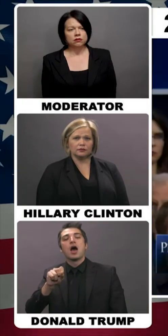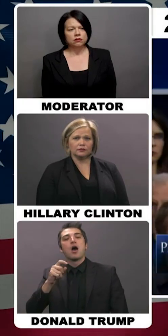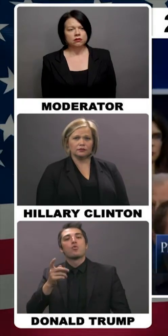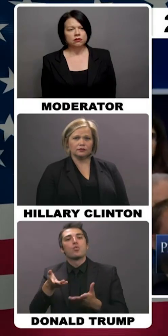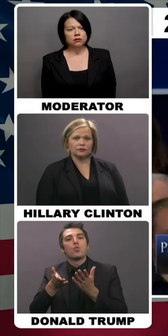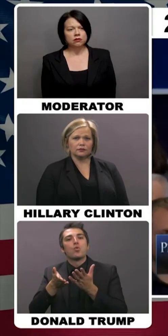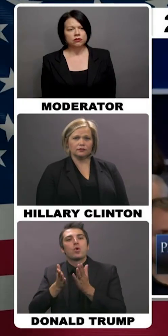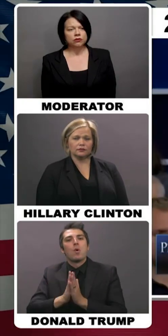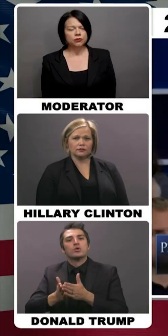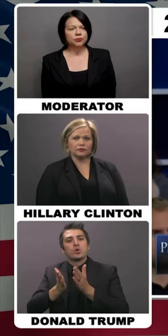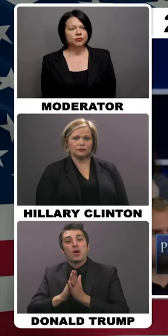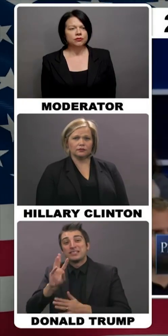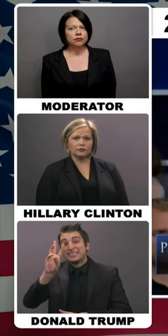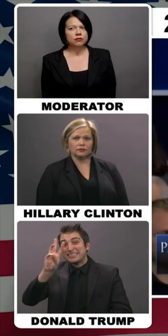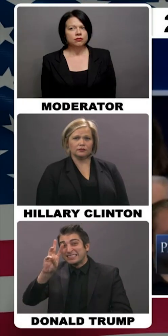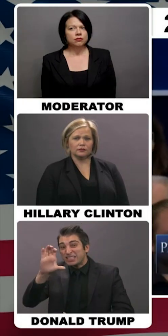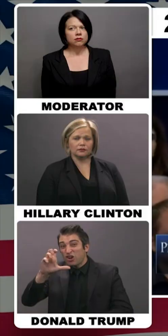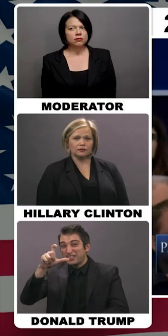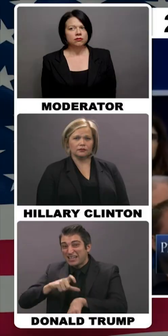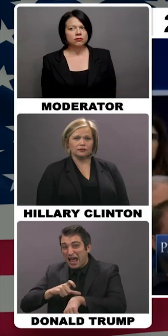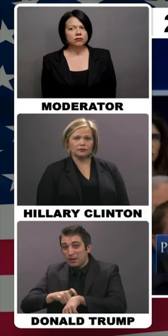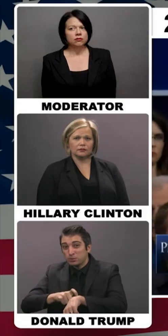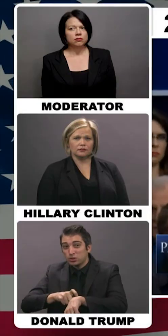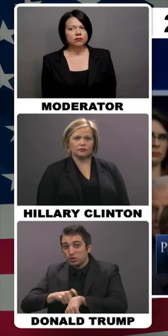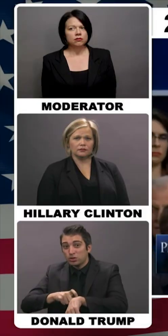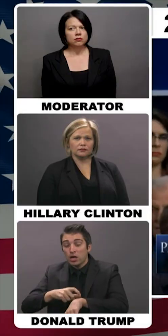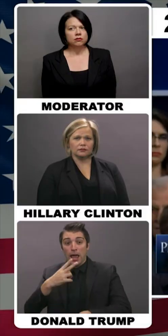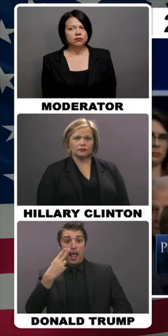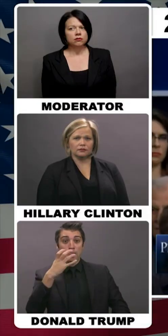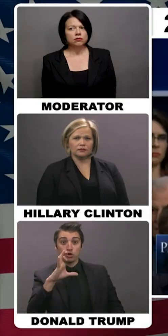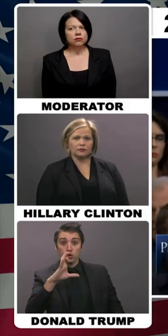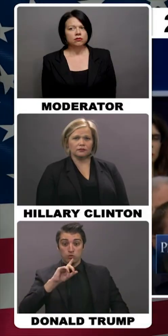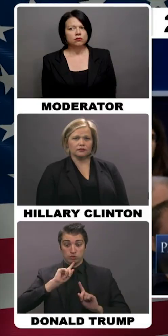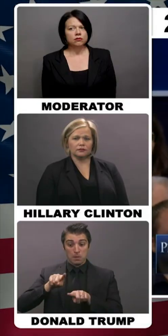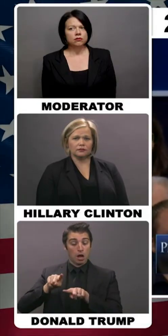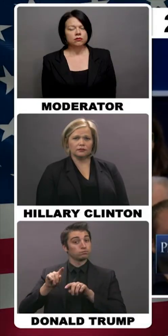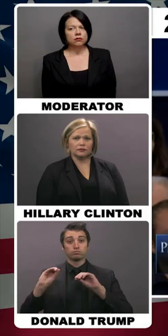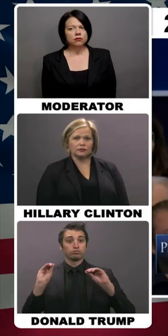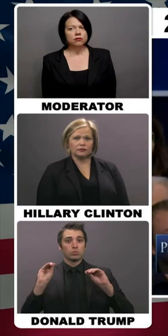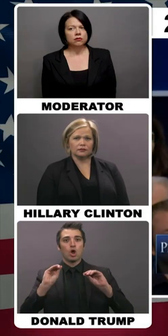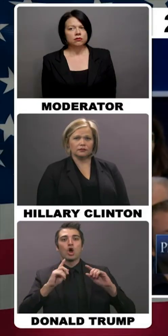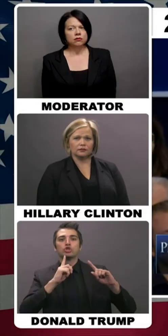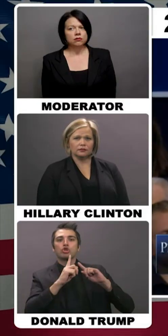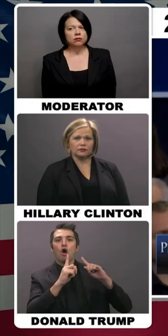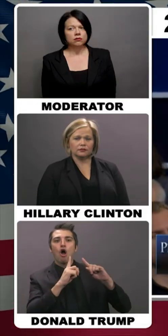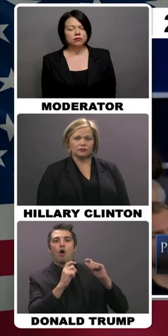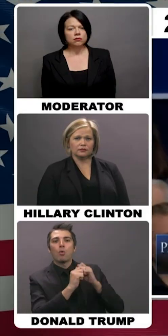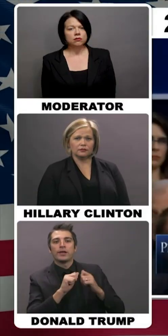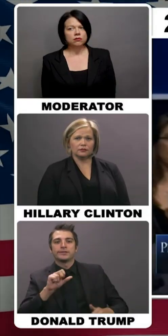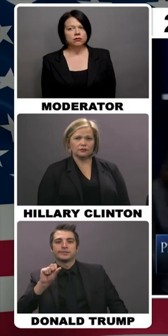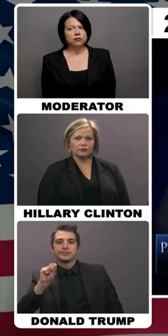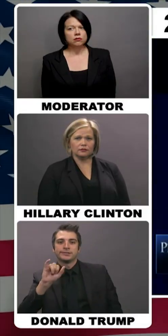And the only one she talked to was Sidney Blumenthal, who's her friend. And not a good guy, by the way.